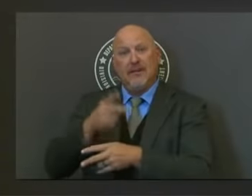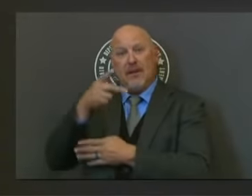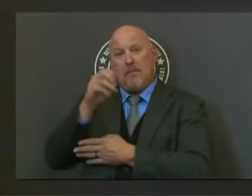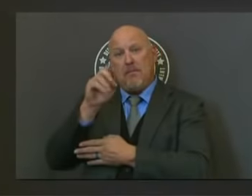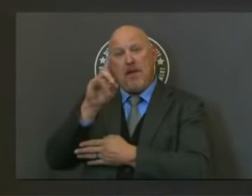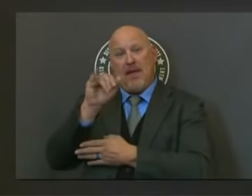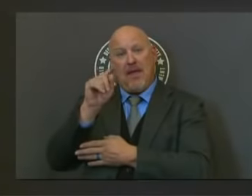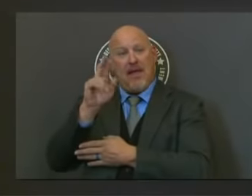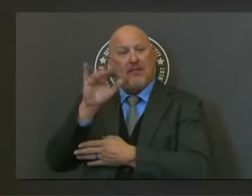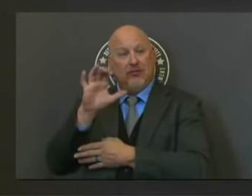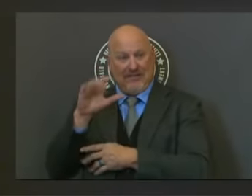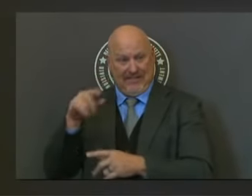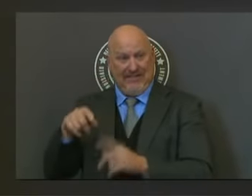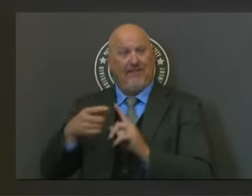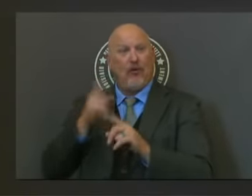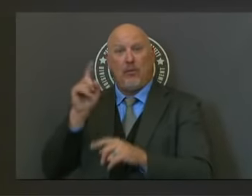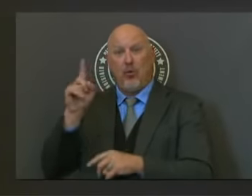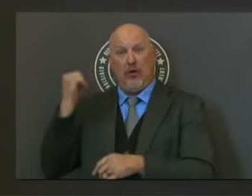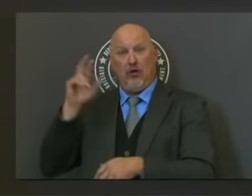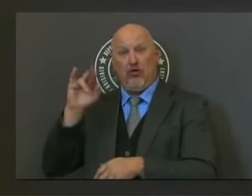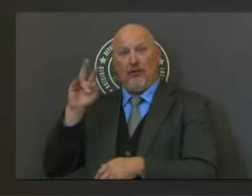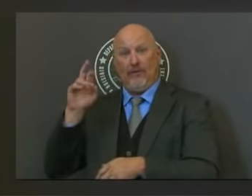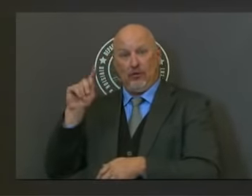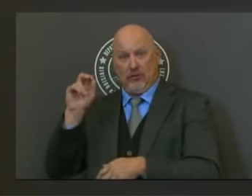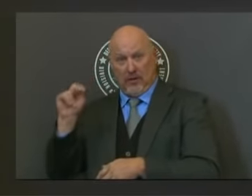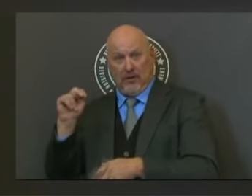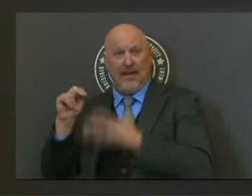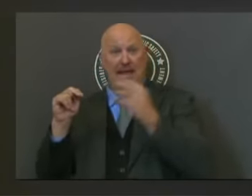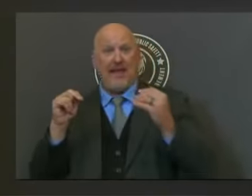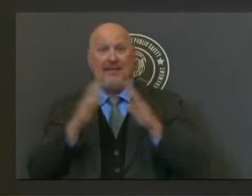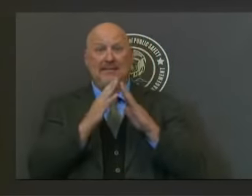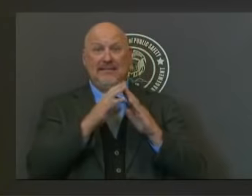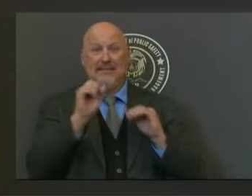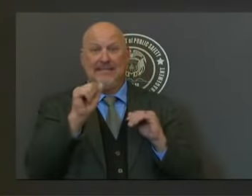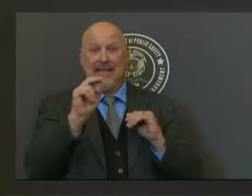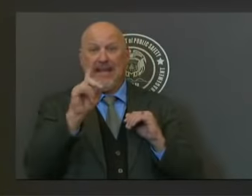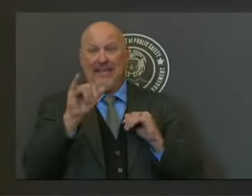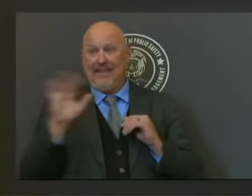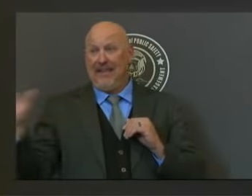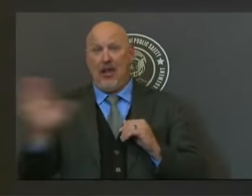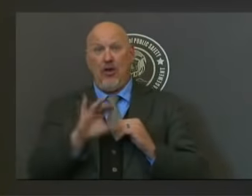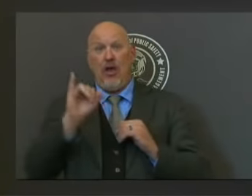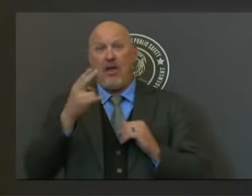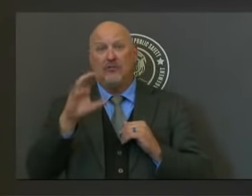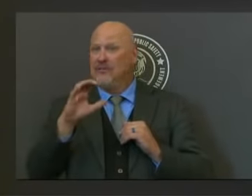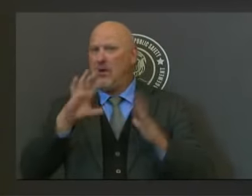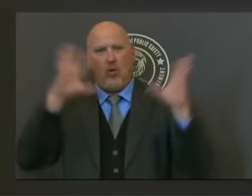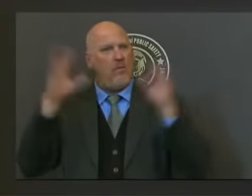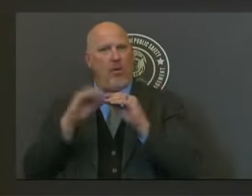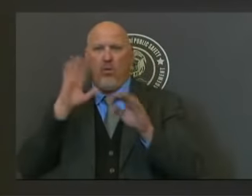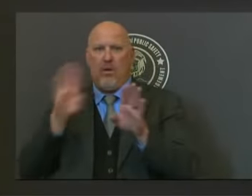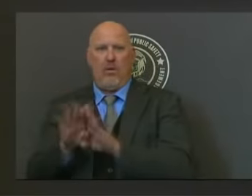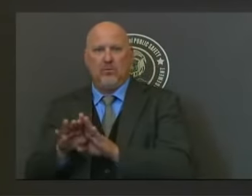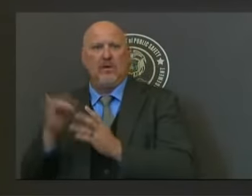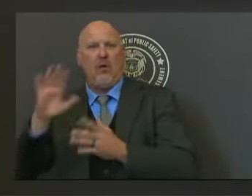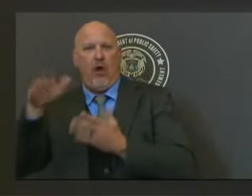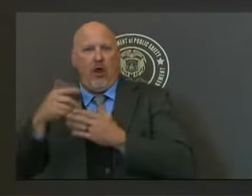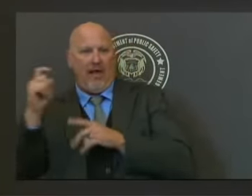more code nineteen patients in their facilities we did a trial run into this in